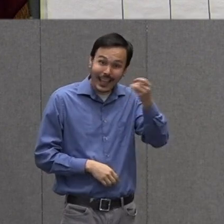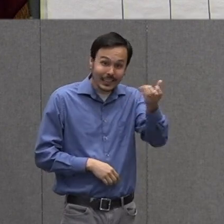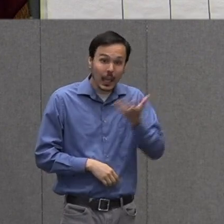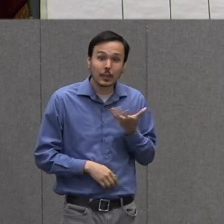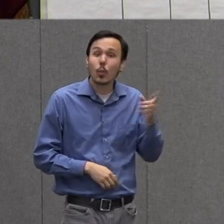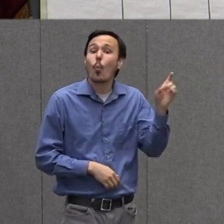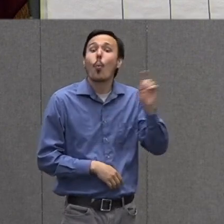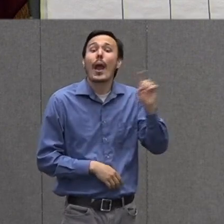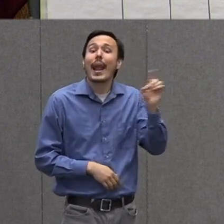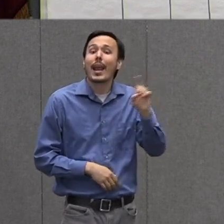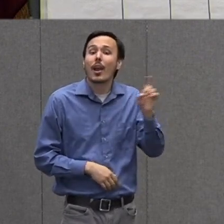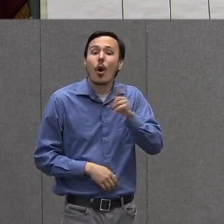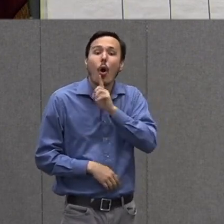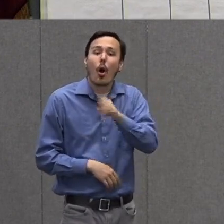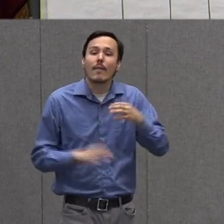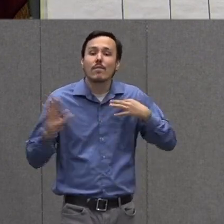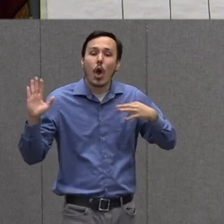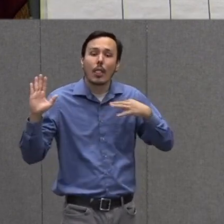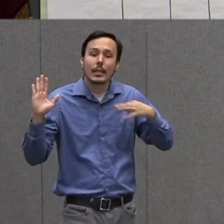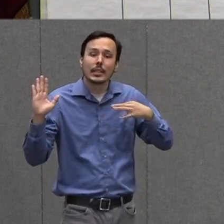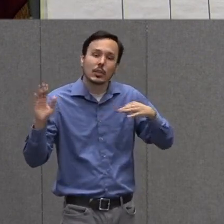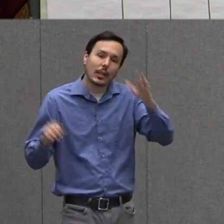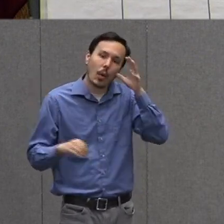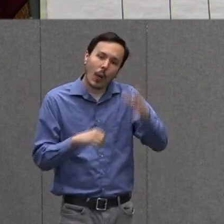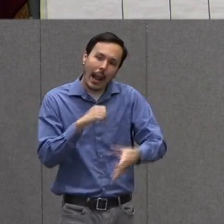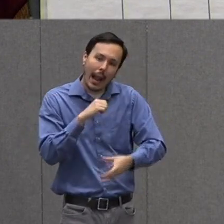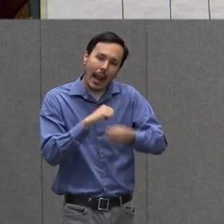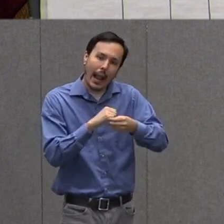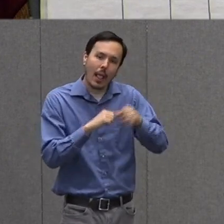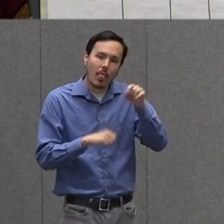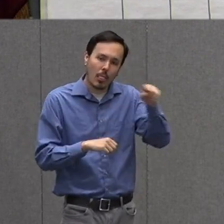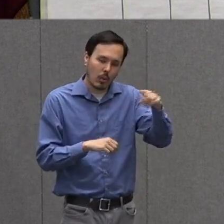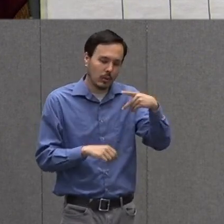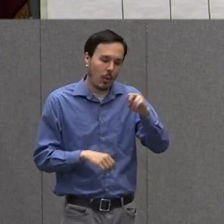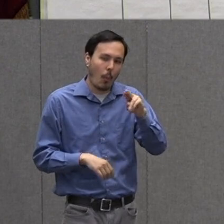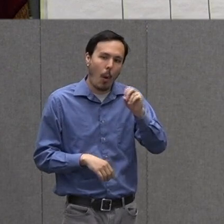I'm going to add those prepositional phrases to our chart.